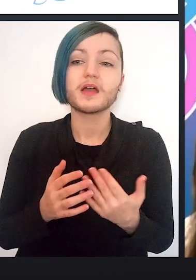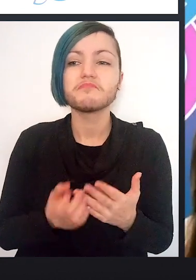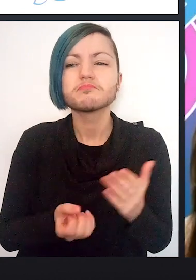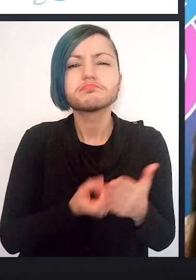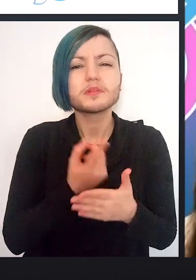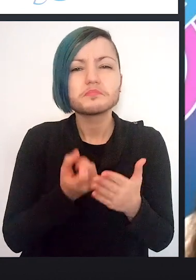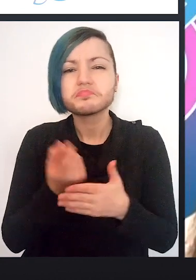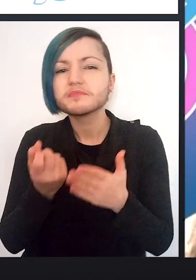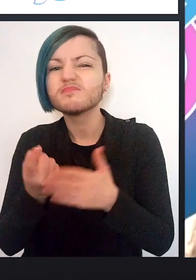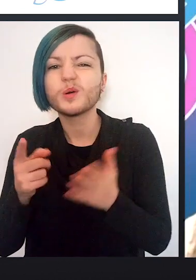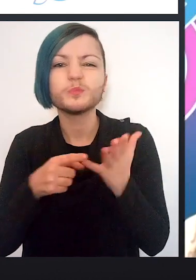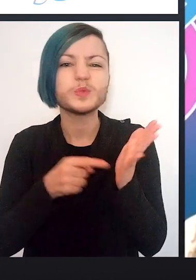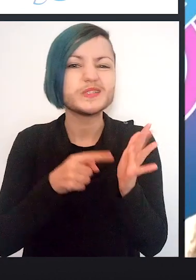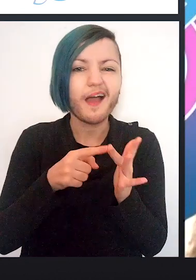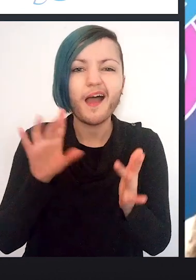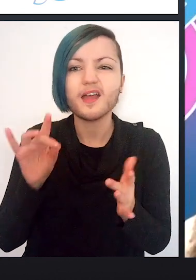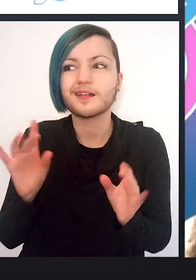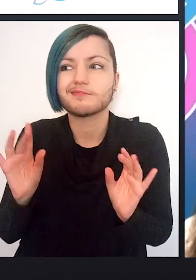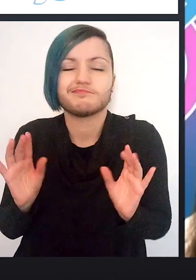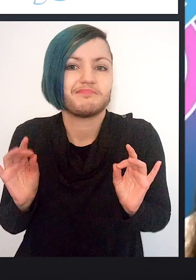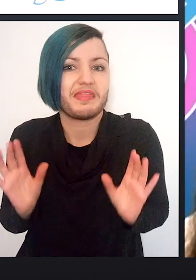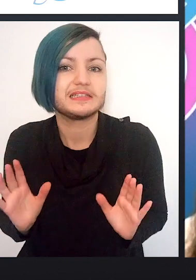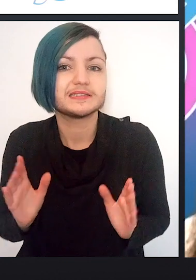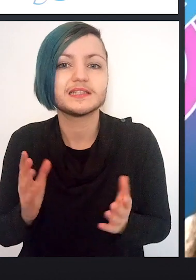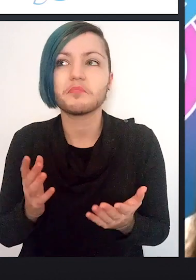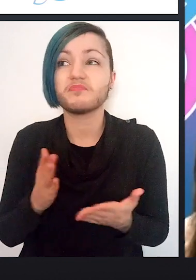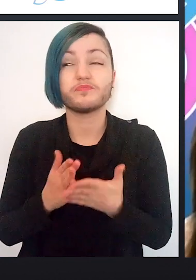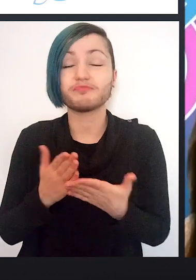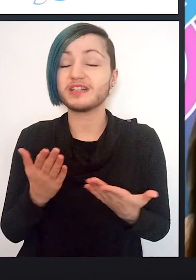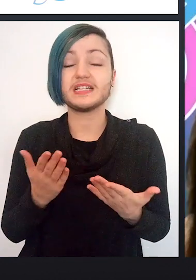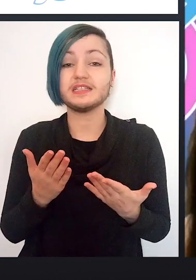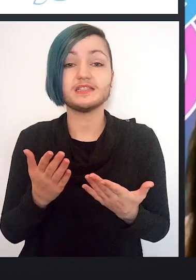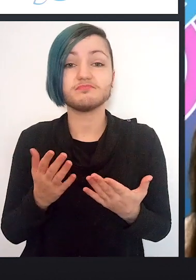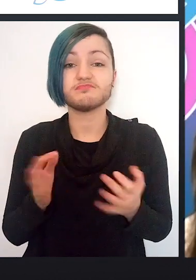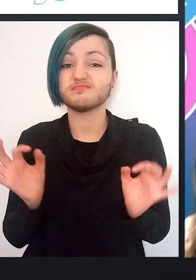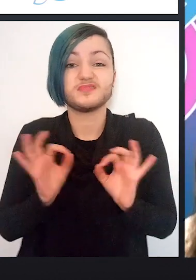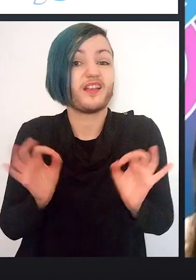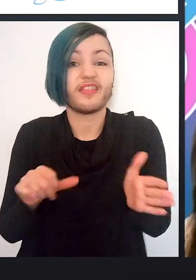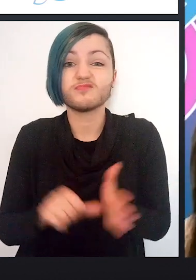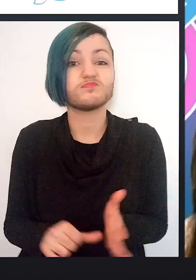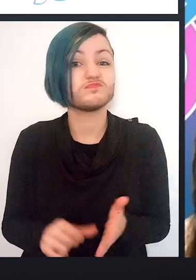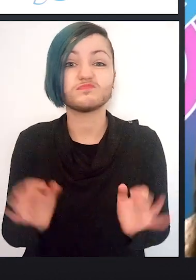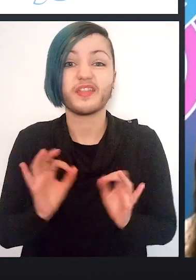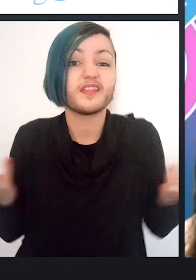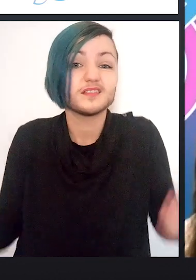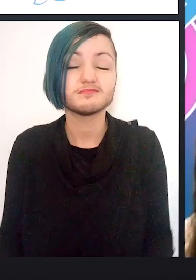the occasional urinary infection I don't notice anything wrong. Great.